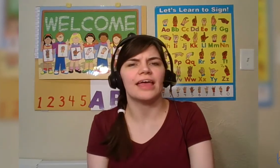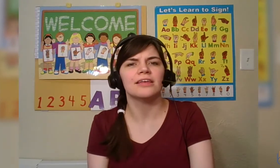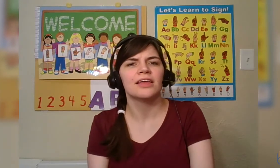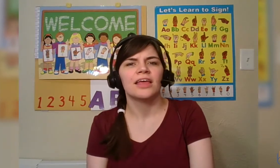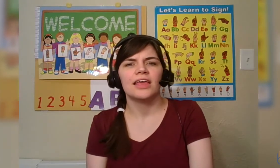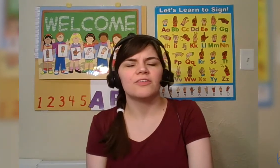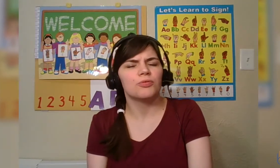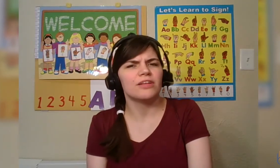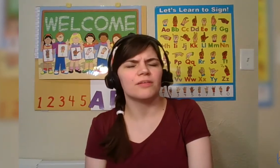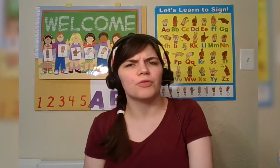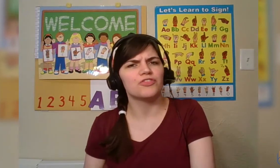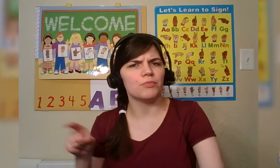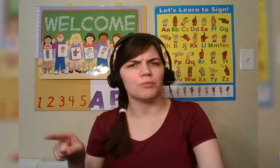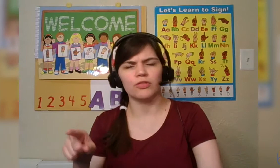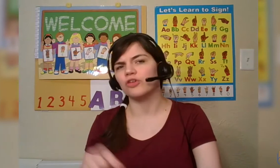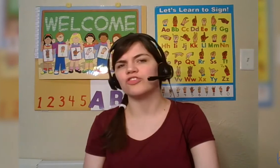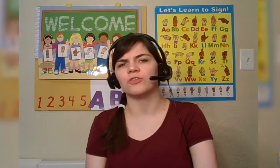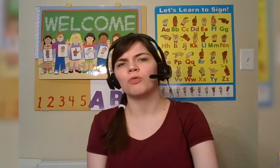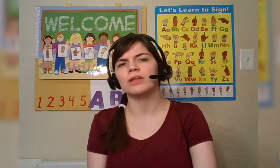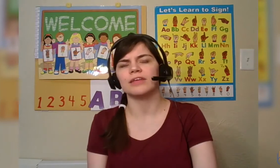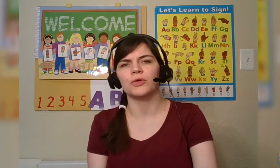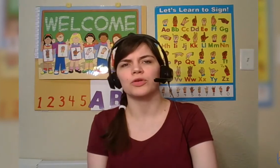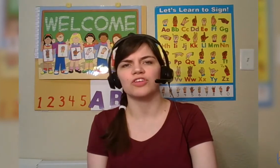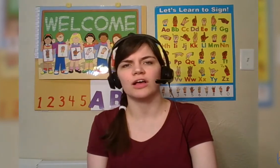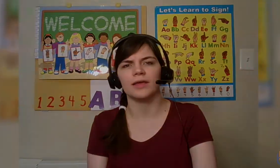It's pretty simple to remember that you're just pointing at who you're talking about.